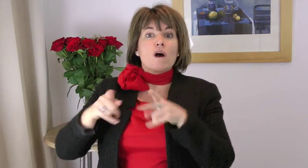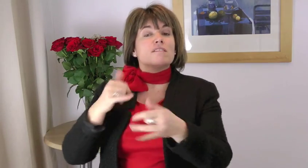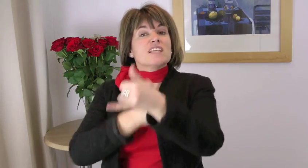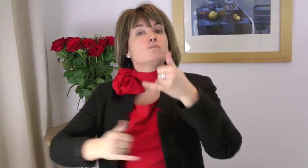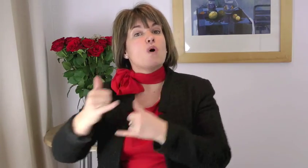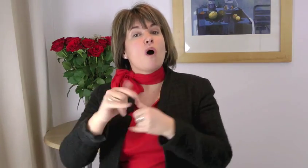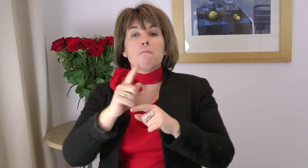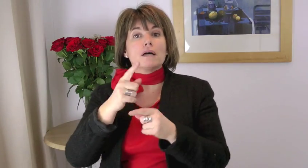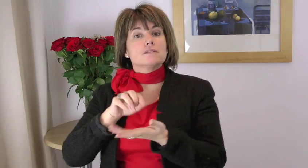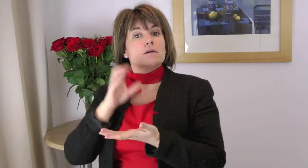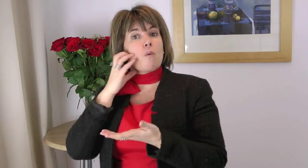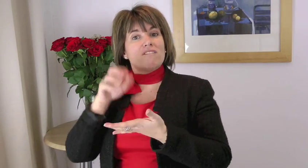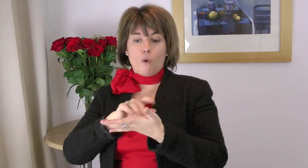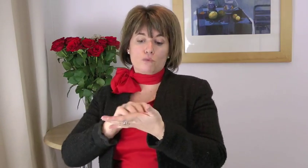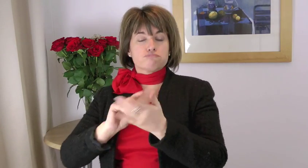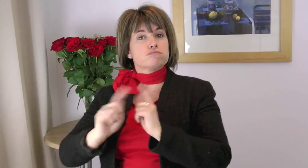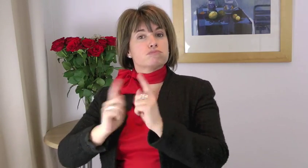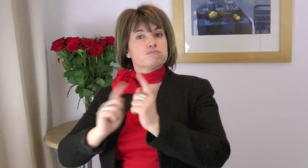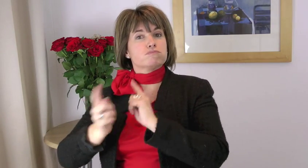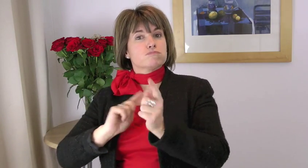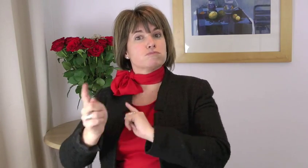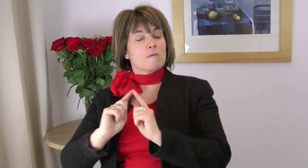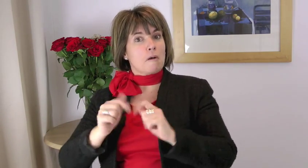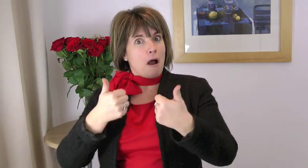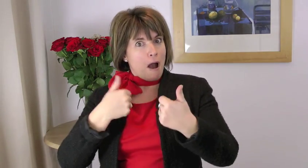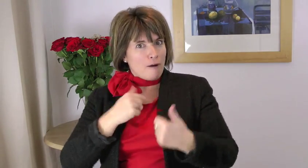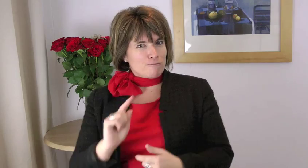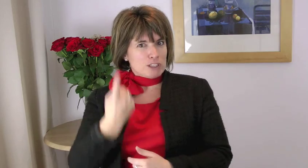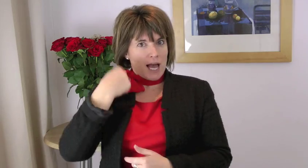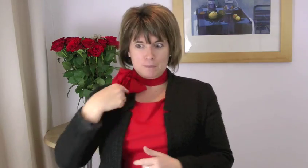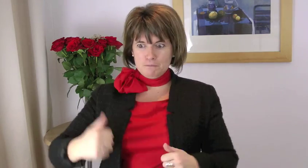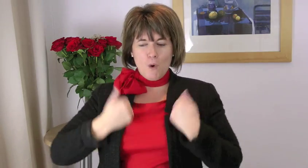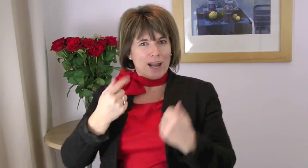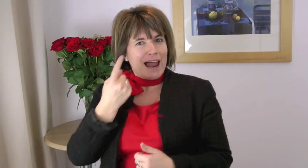in the same way the person you are talking to, their voice is translated into text for you.